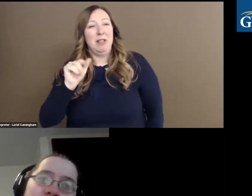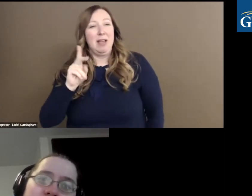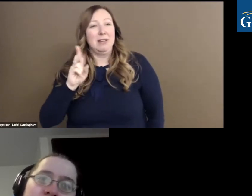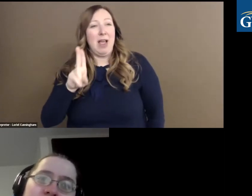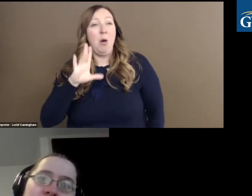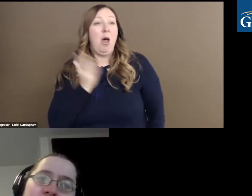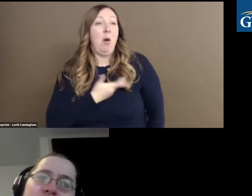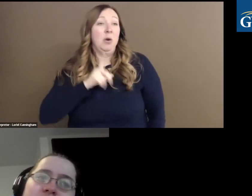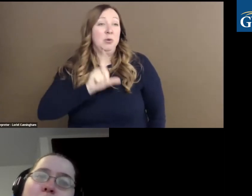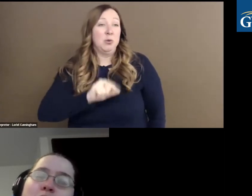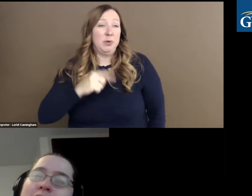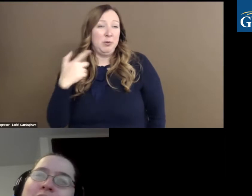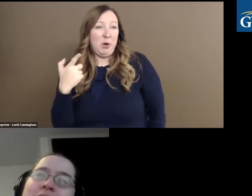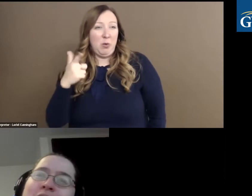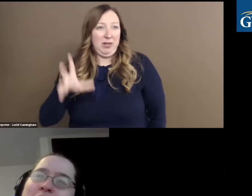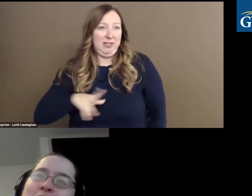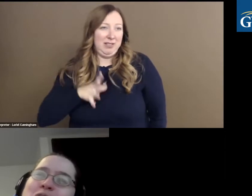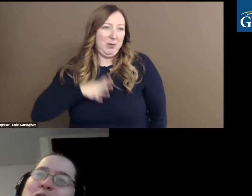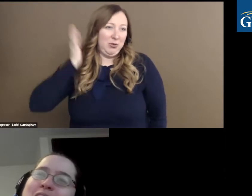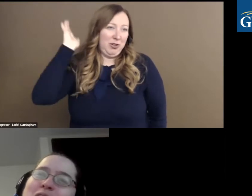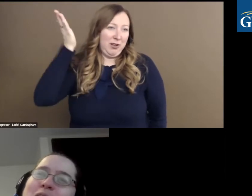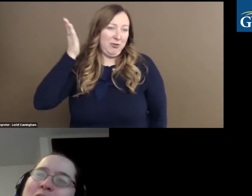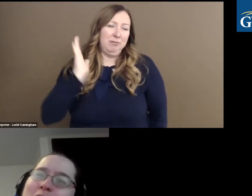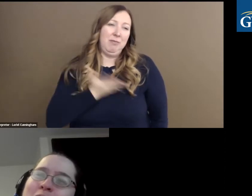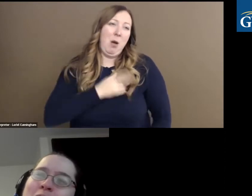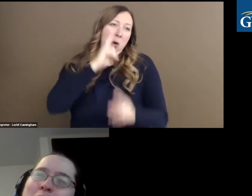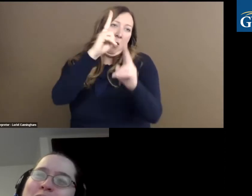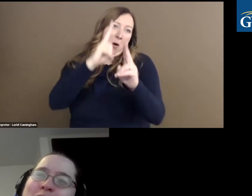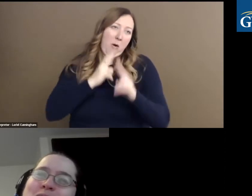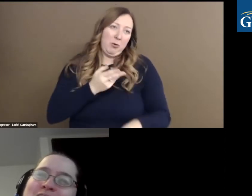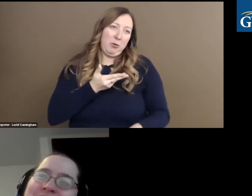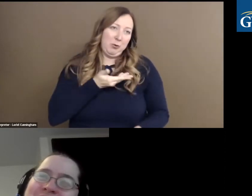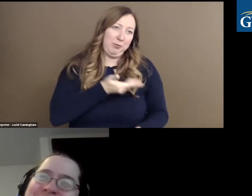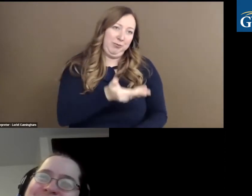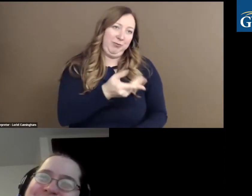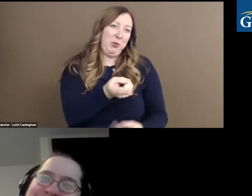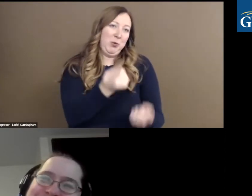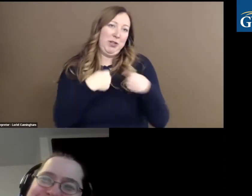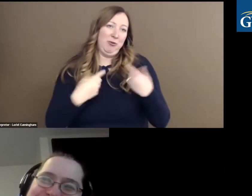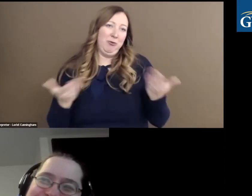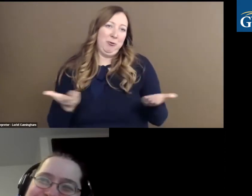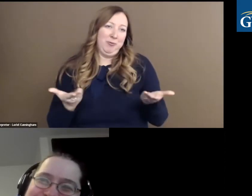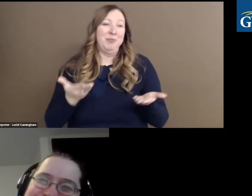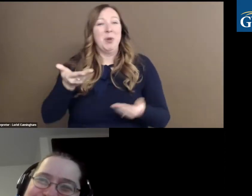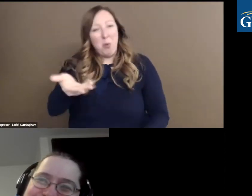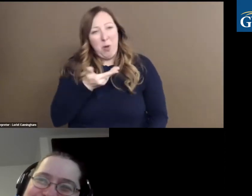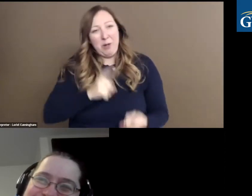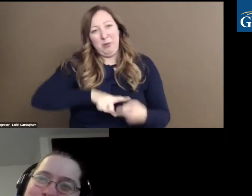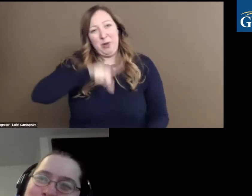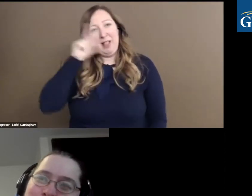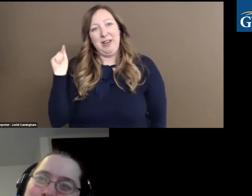it is indeed our great honor to have you here welcome to gallaudet